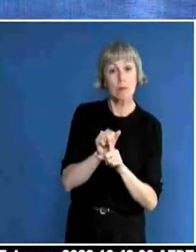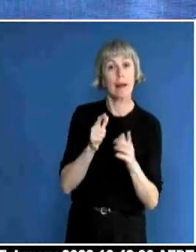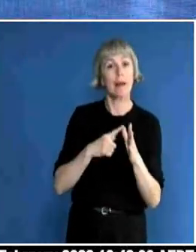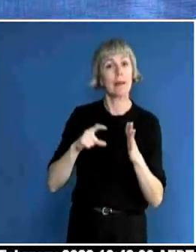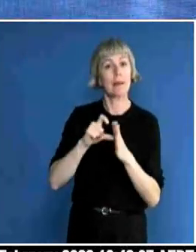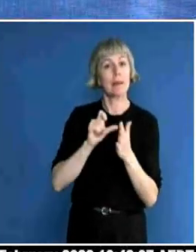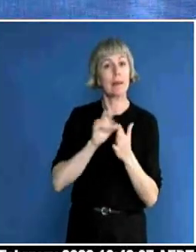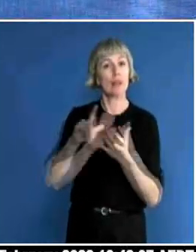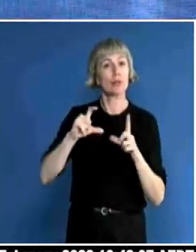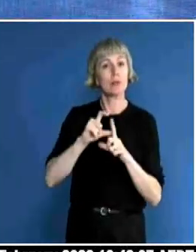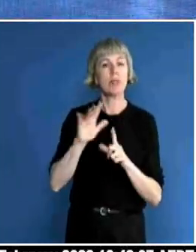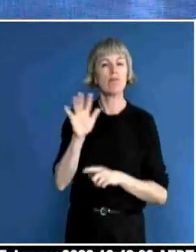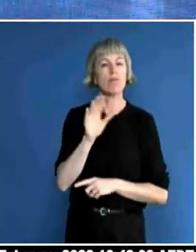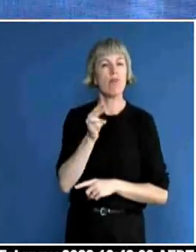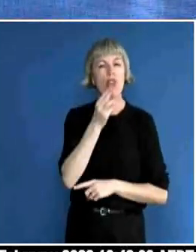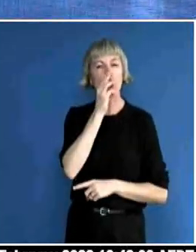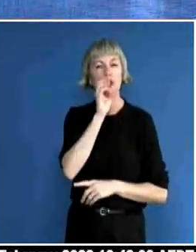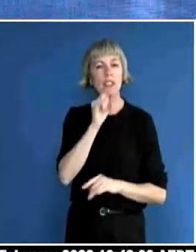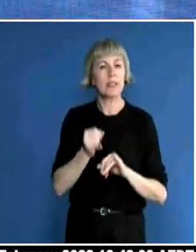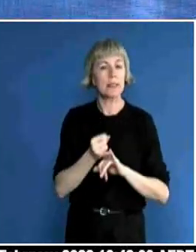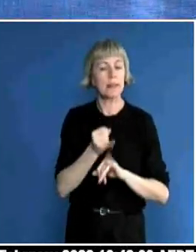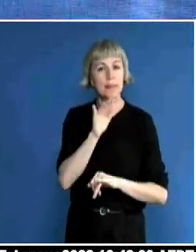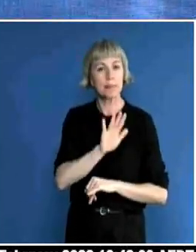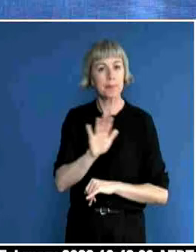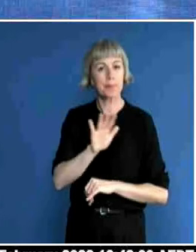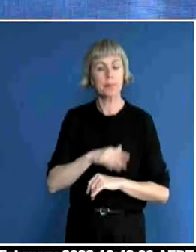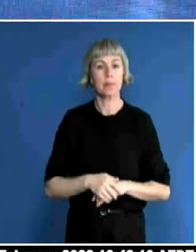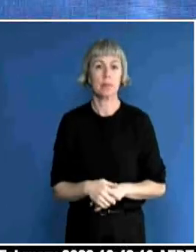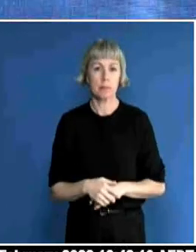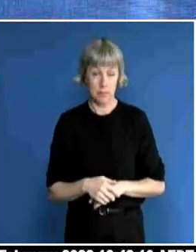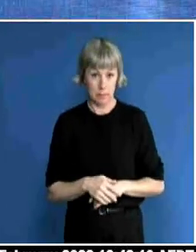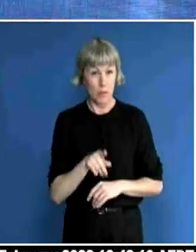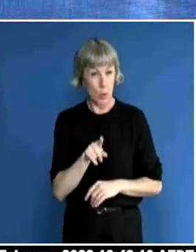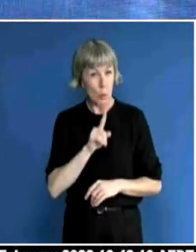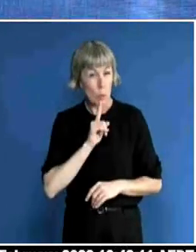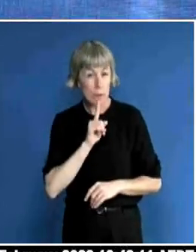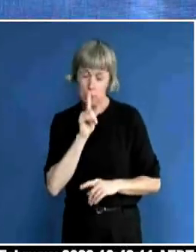tell the Royal Commission it was a long and expensive process to get diagnosed as an